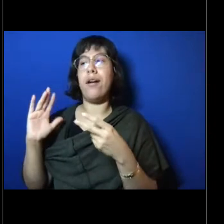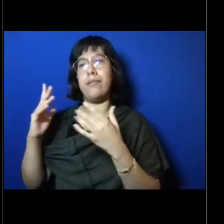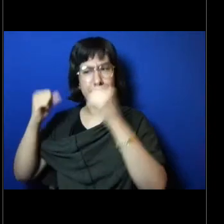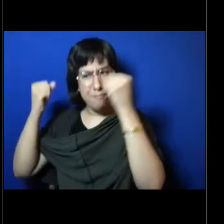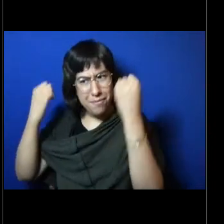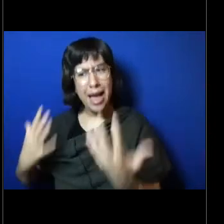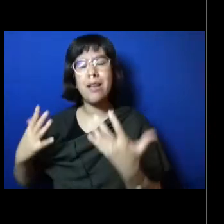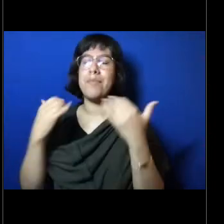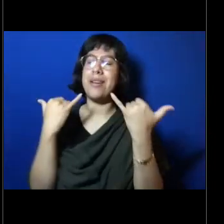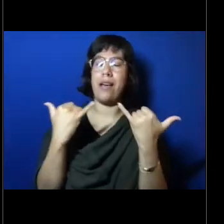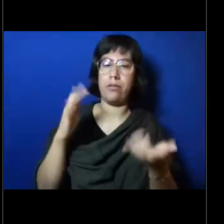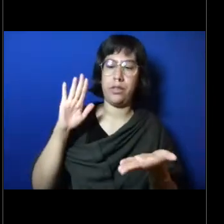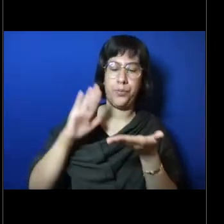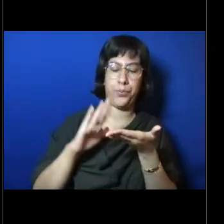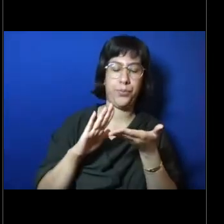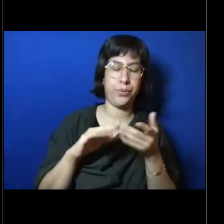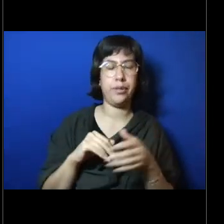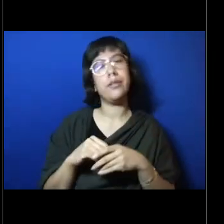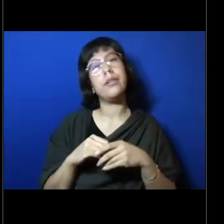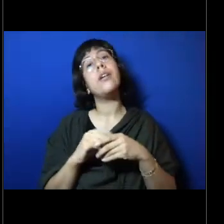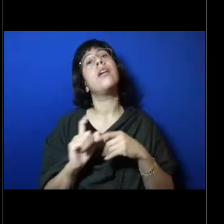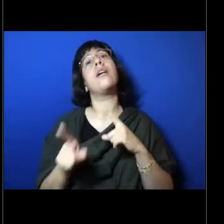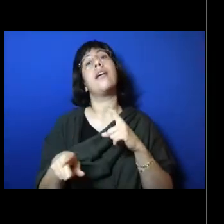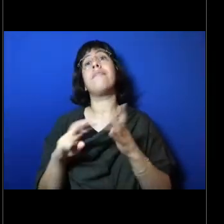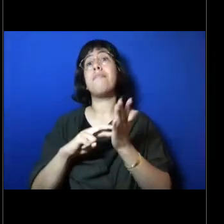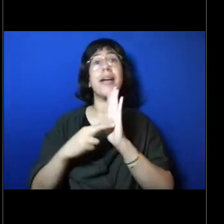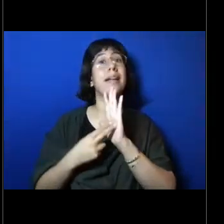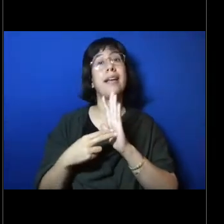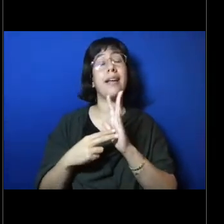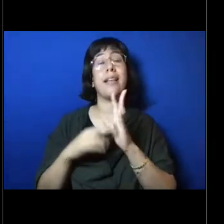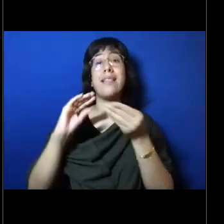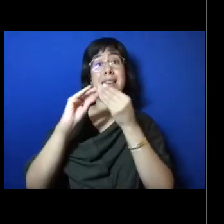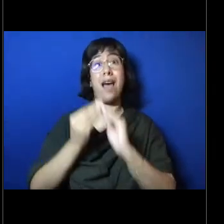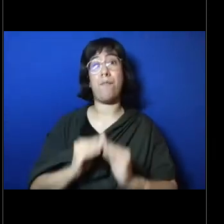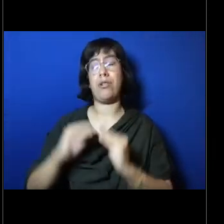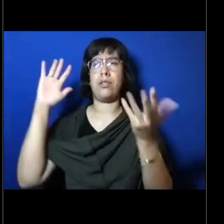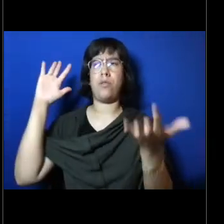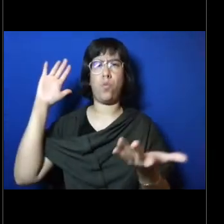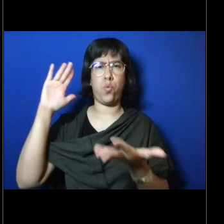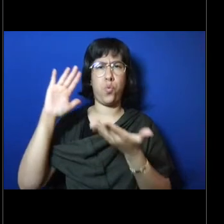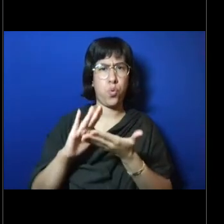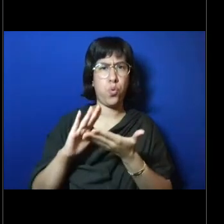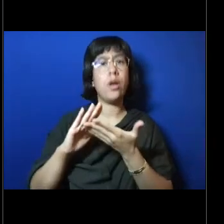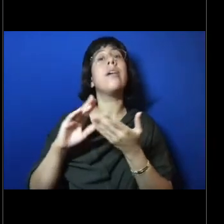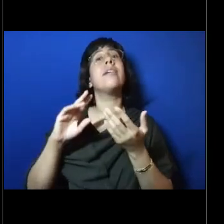Now, when we lose the abalone, we lose their role in the kelp forest that helps keep that kelp forest